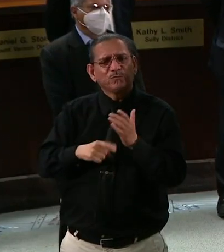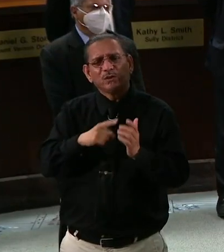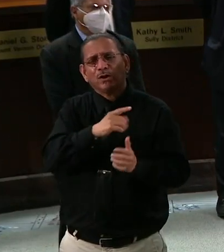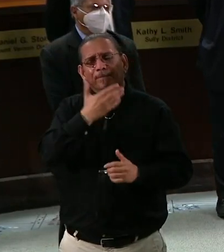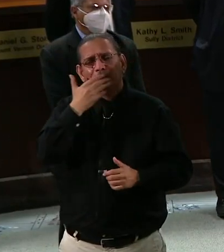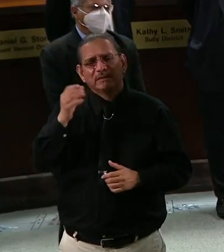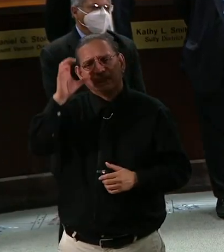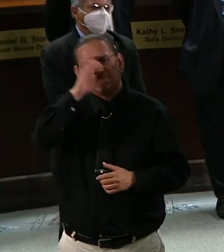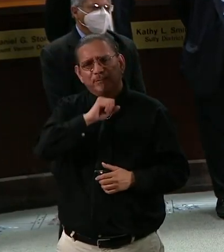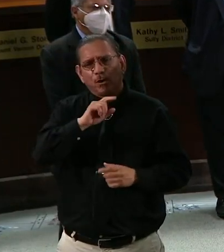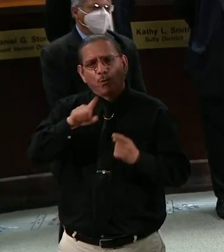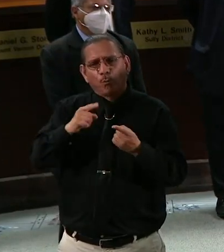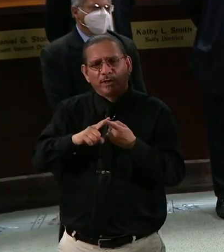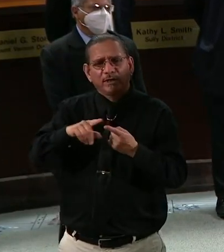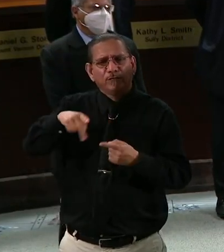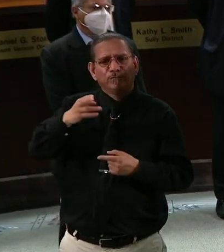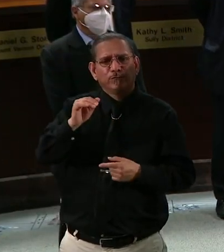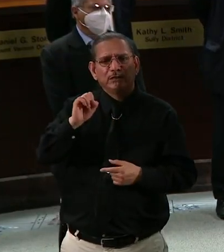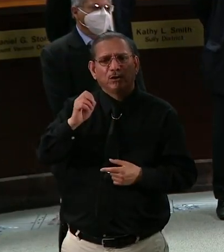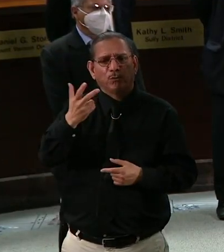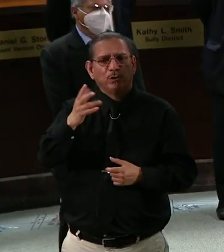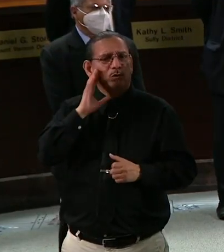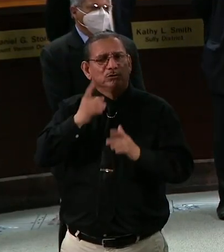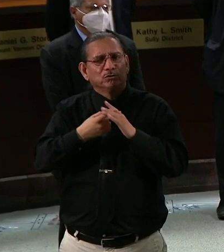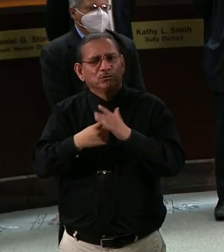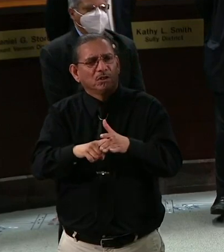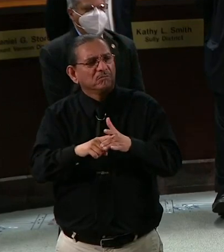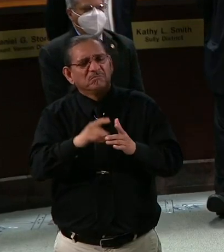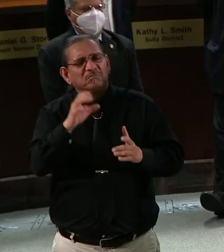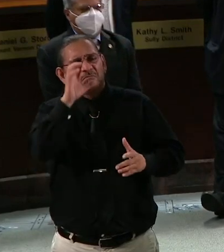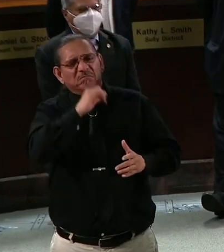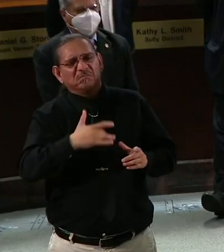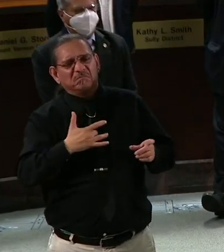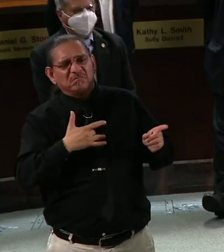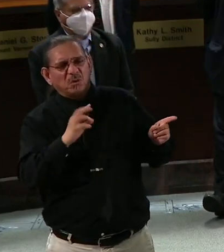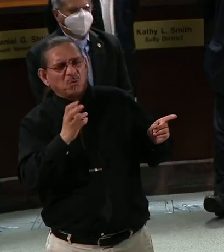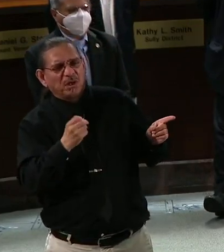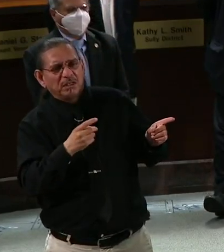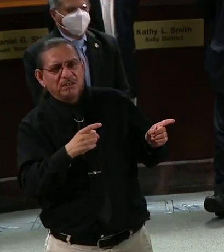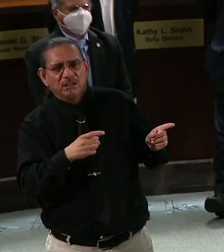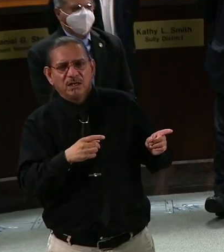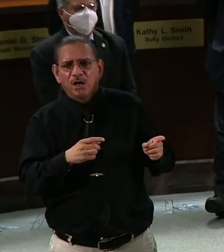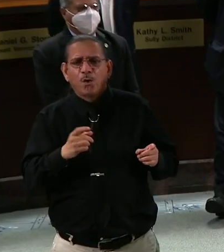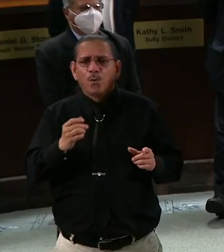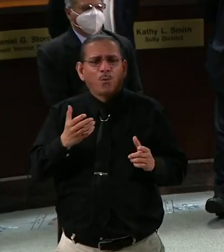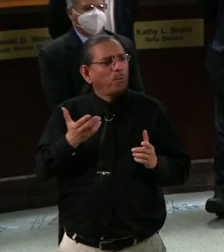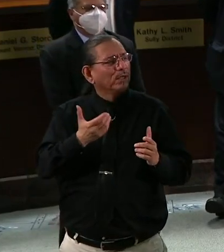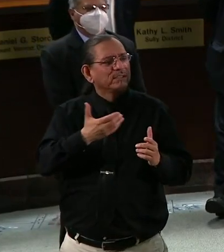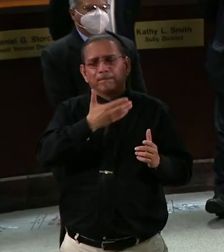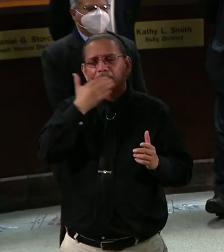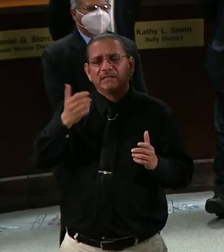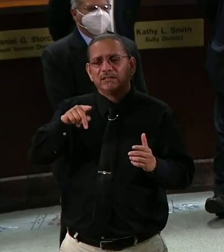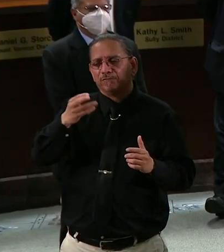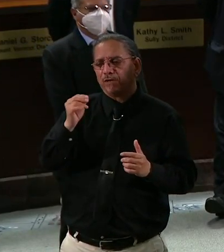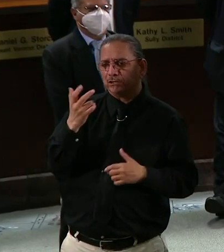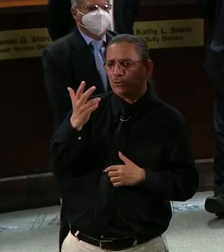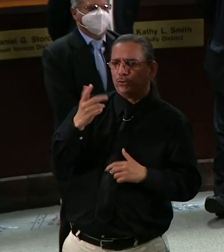BIT PART OF. I THE QUESTION. AND WITH THE ASSOCIATED PRESS HE SAID WHAT IS YOUR BEST FROM